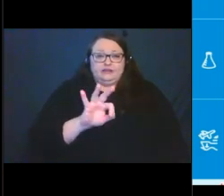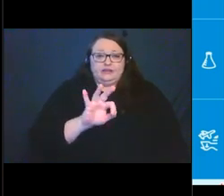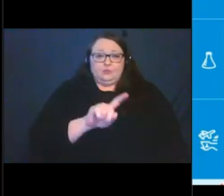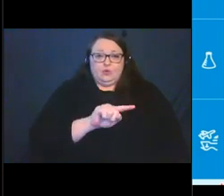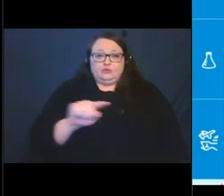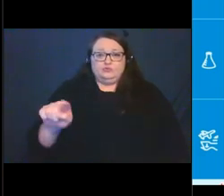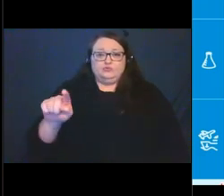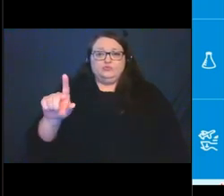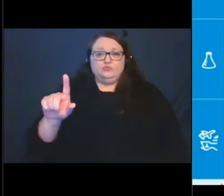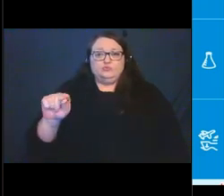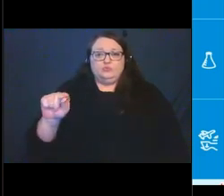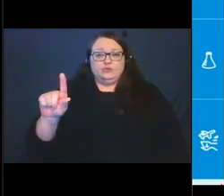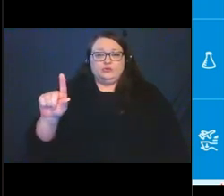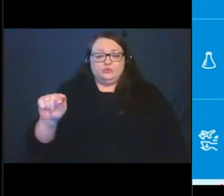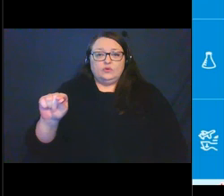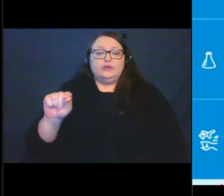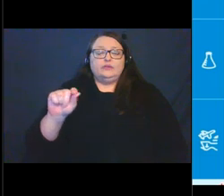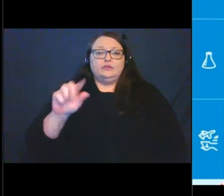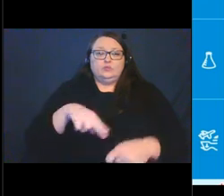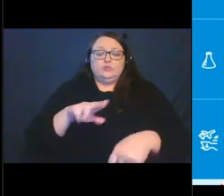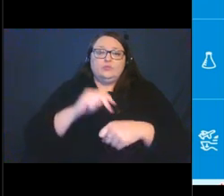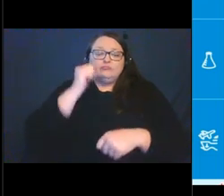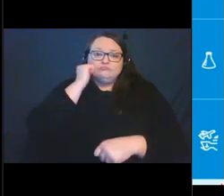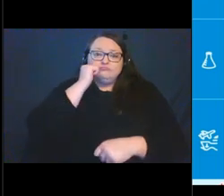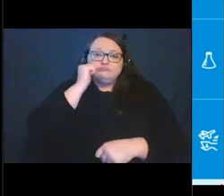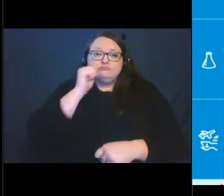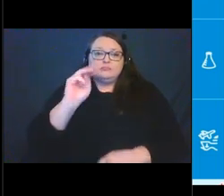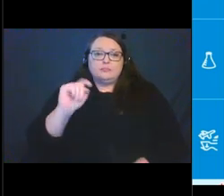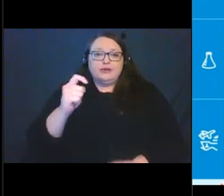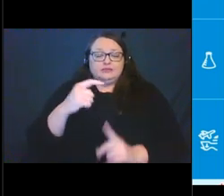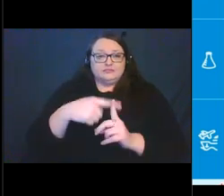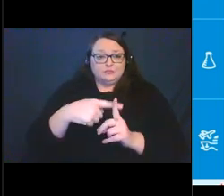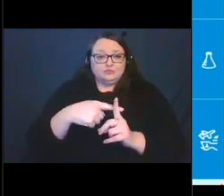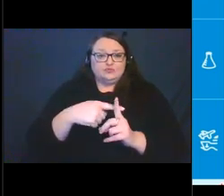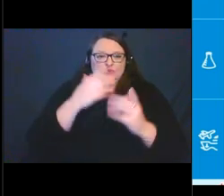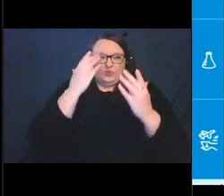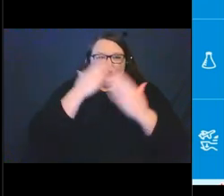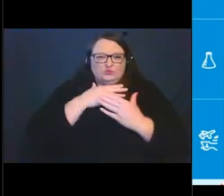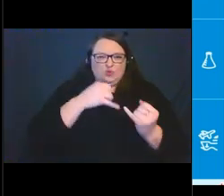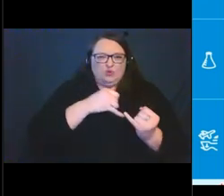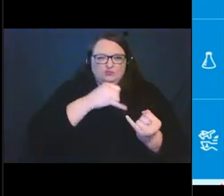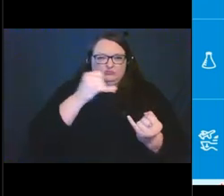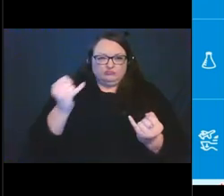normal daily max temperatures are shown by the dark curve. The daily records, using the station's